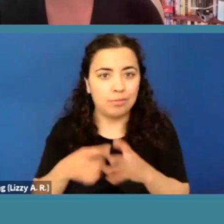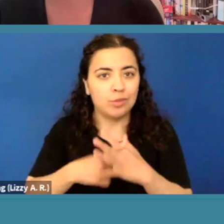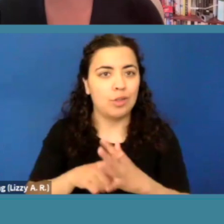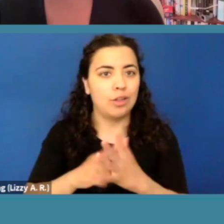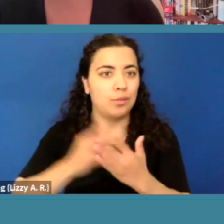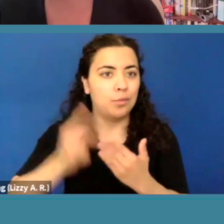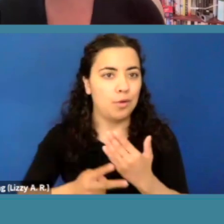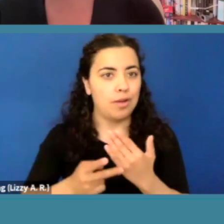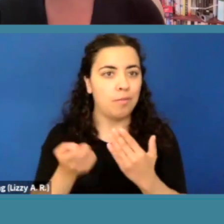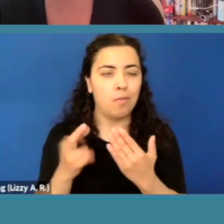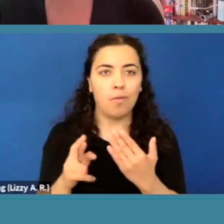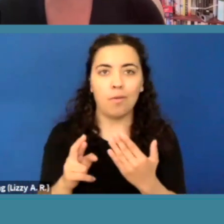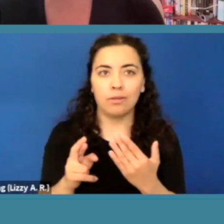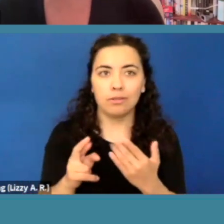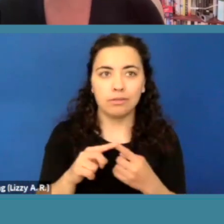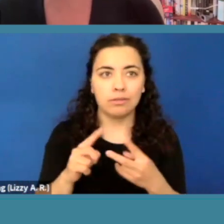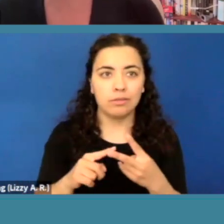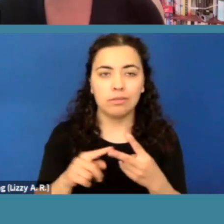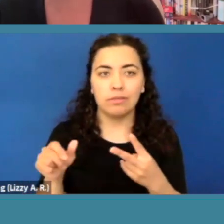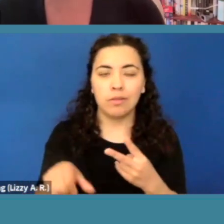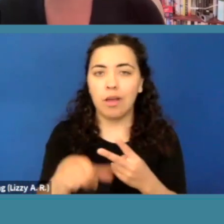or to add alt text to your images.